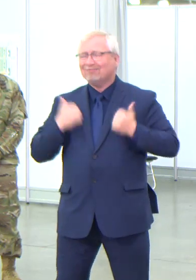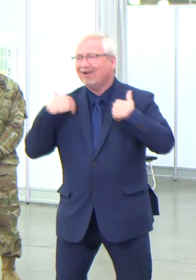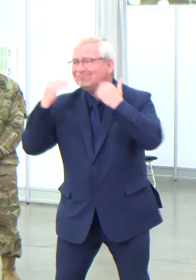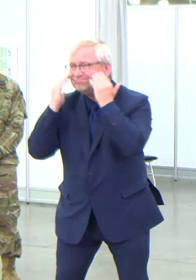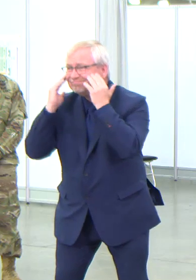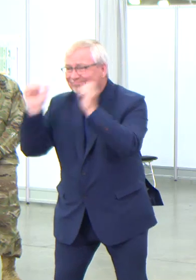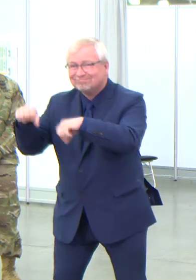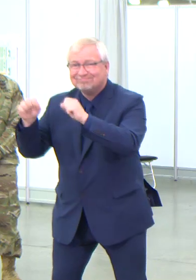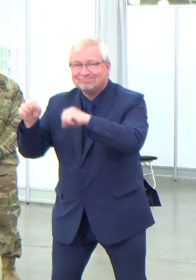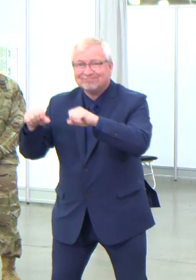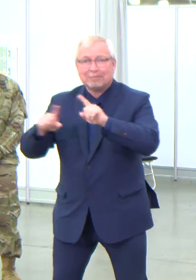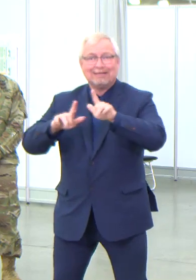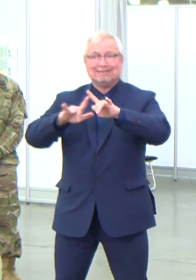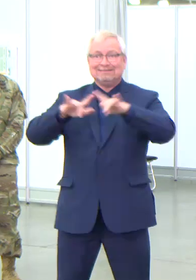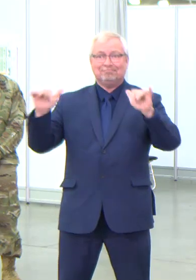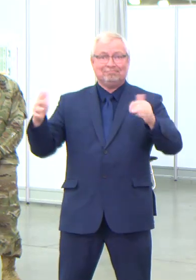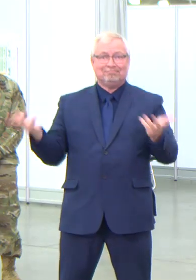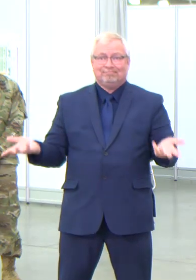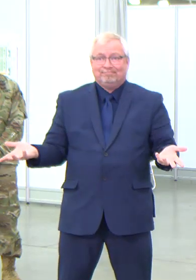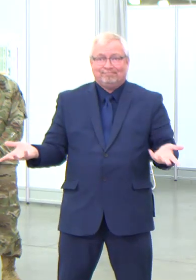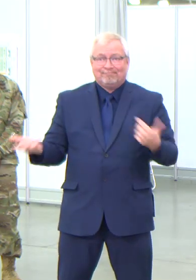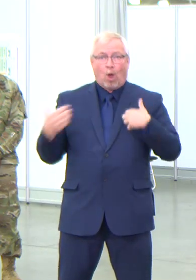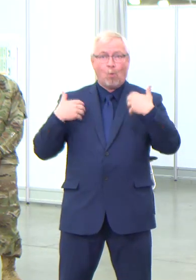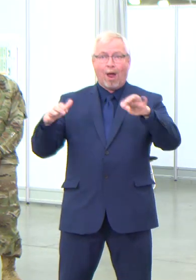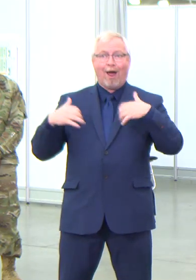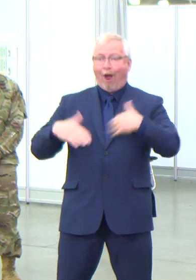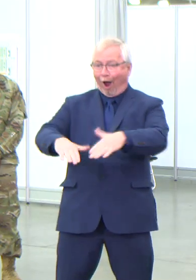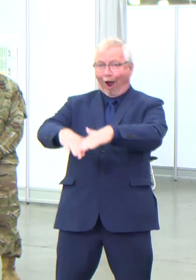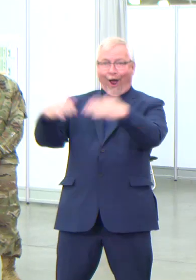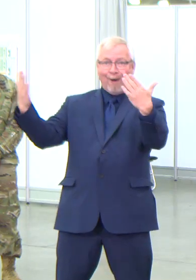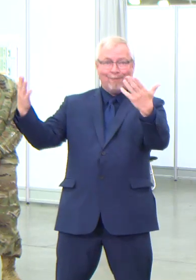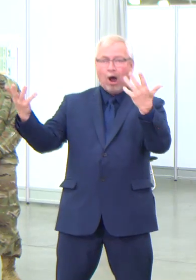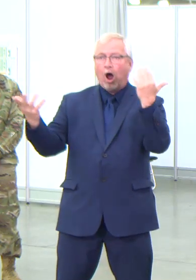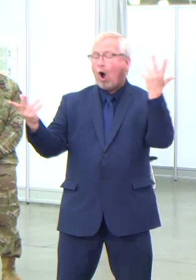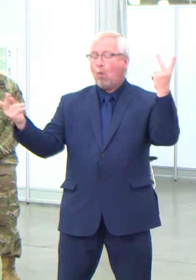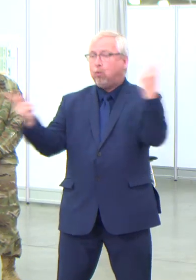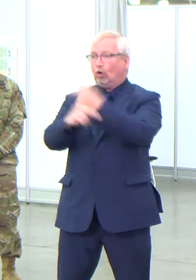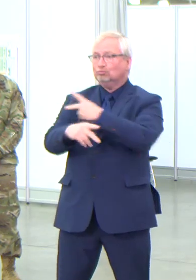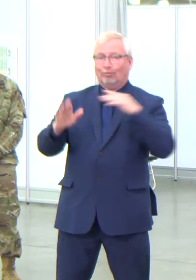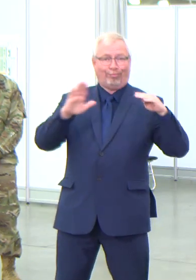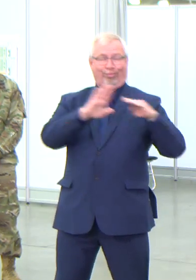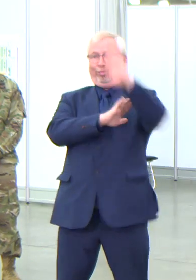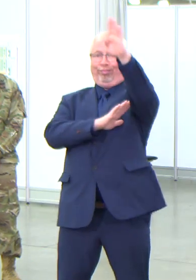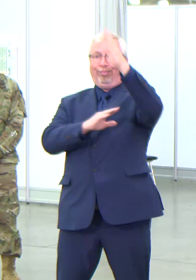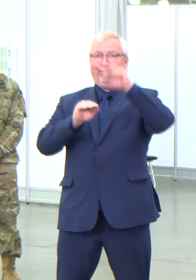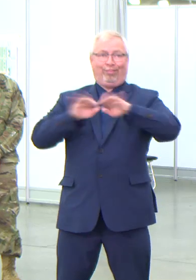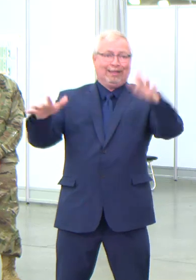as we can. But the last thing we want to do is bring them back too fast where we just wrap this